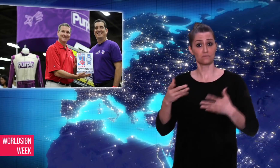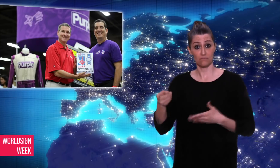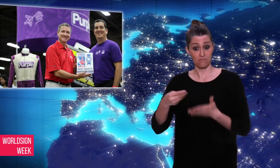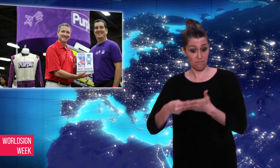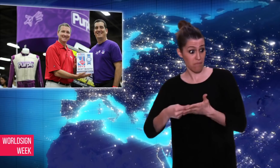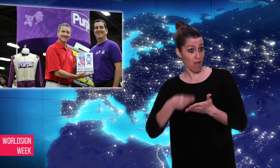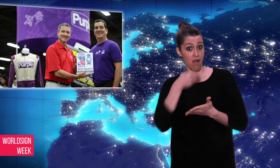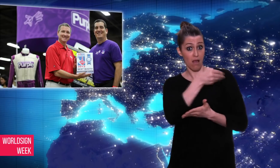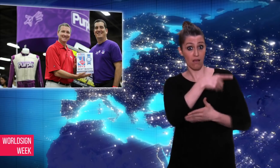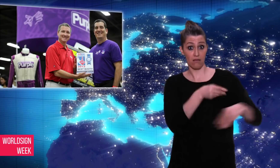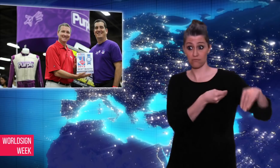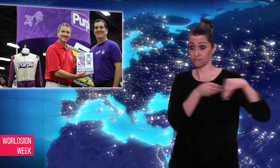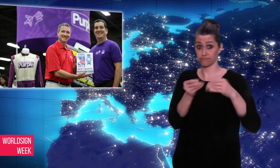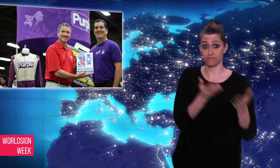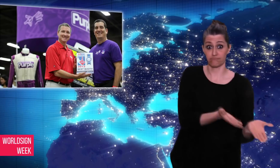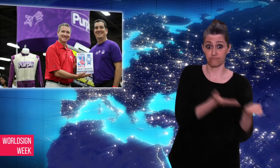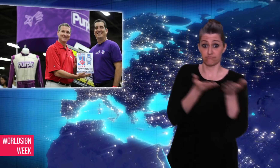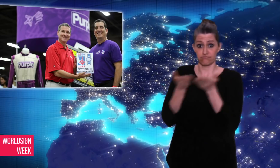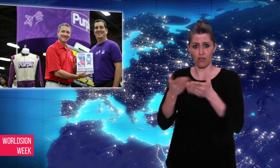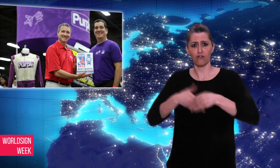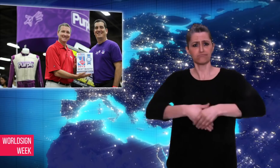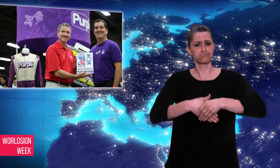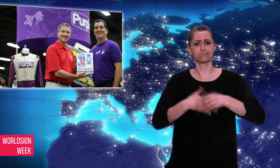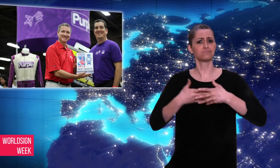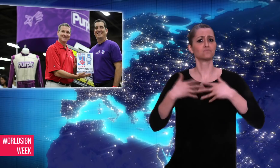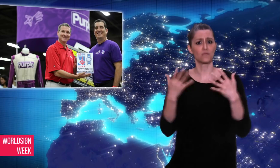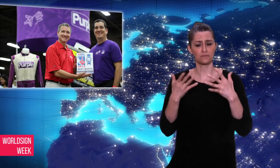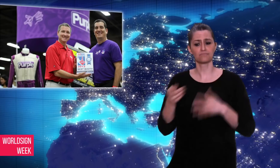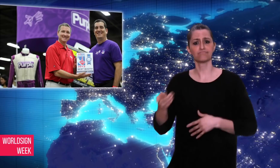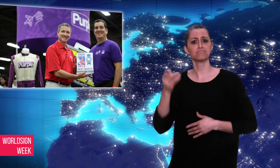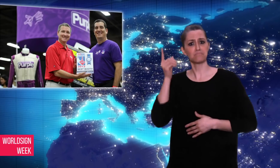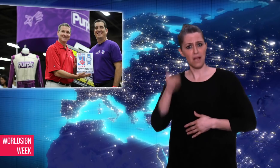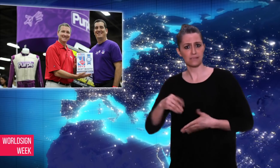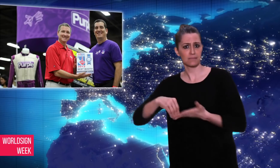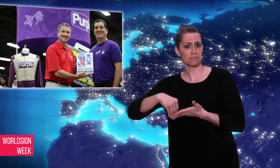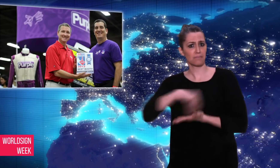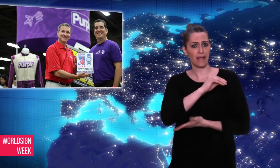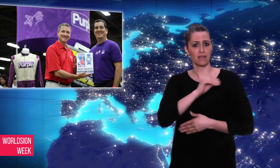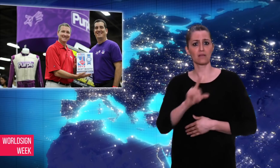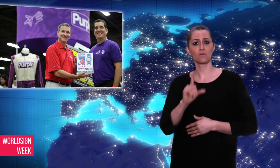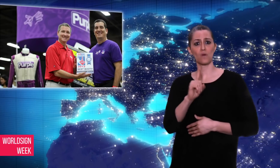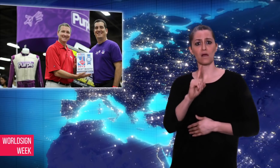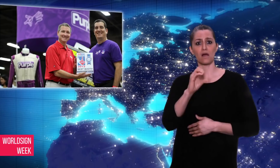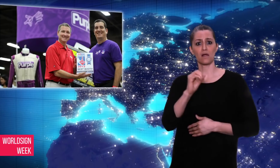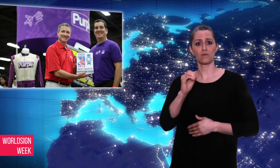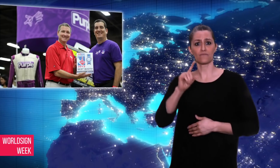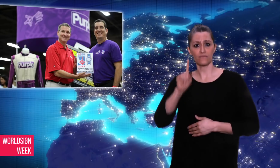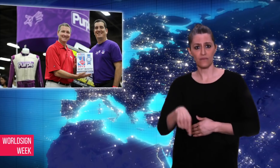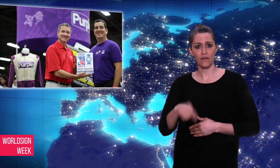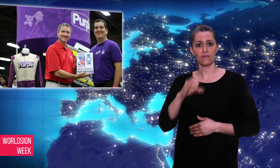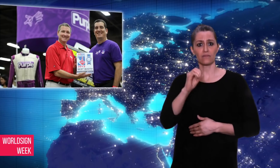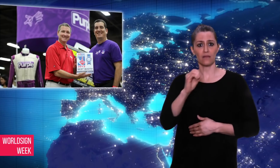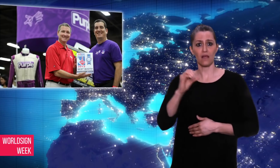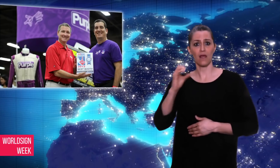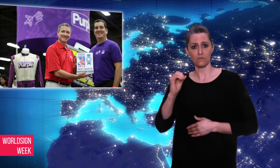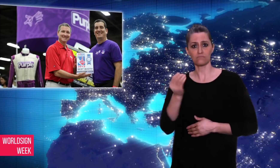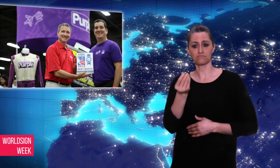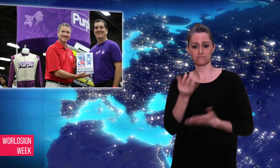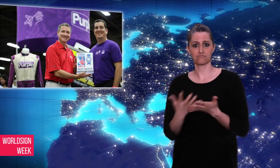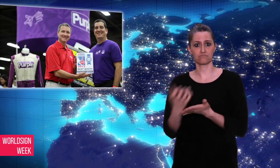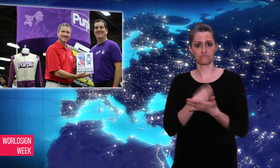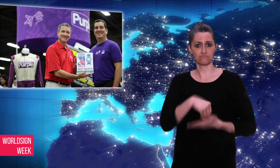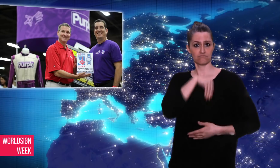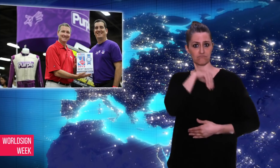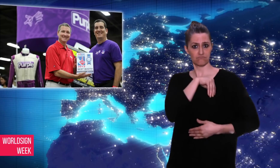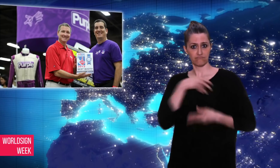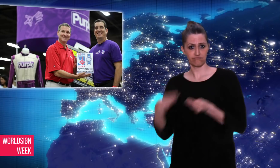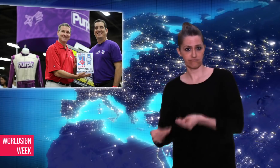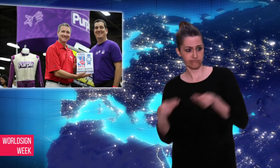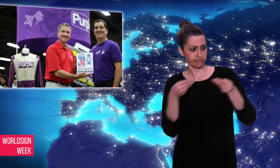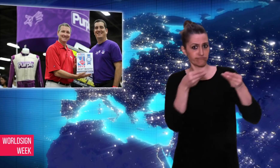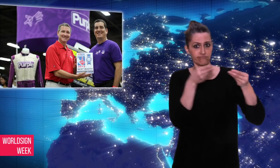As part of this sale agreement, the Barish brothers each would